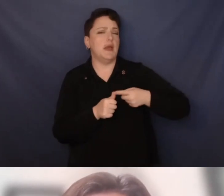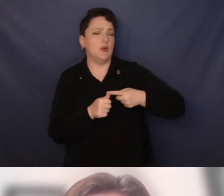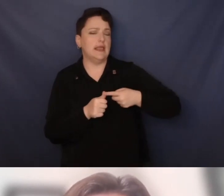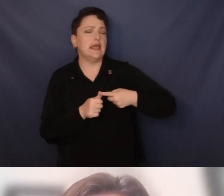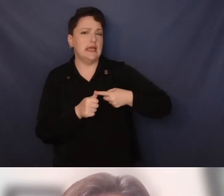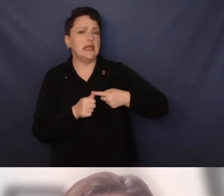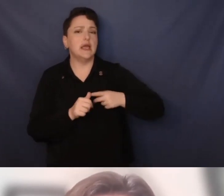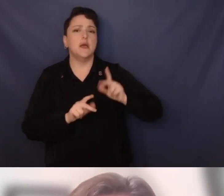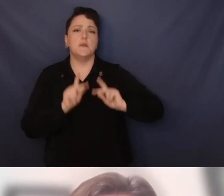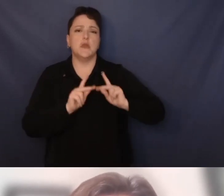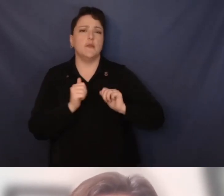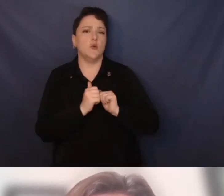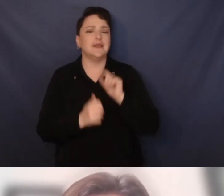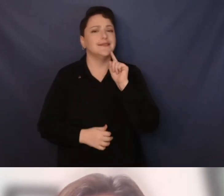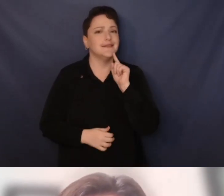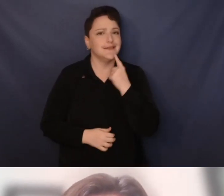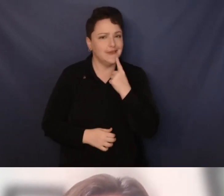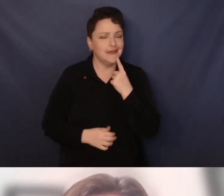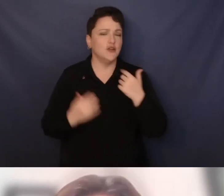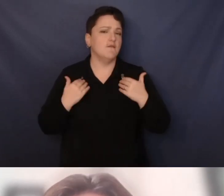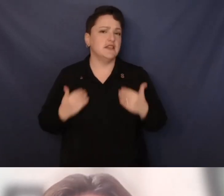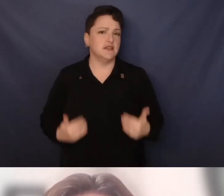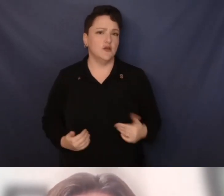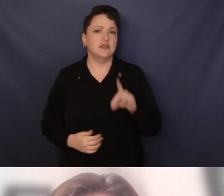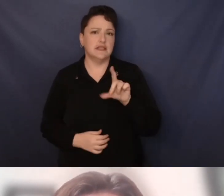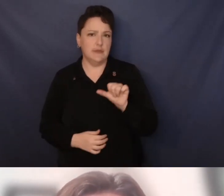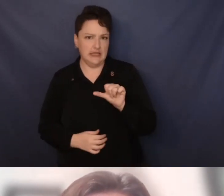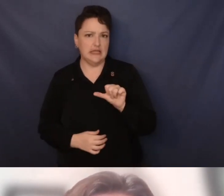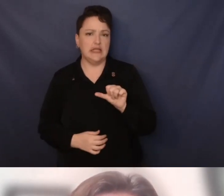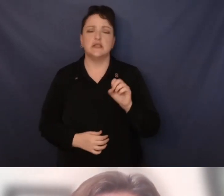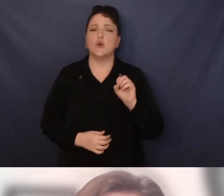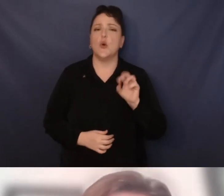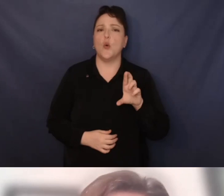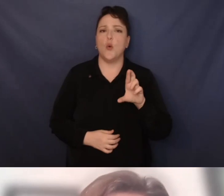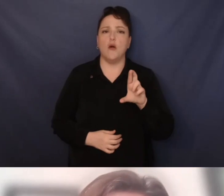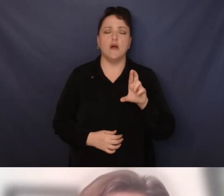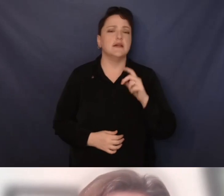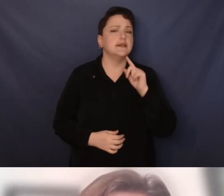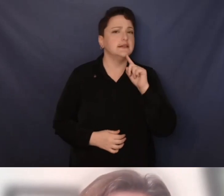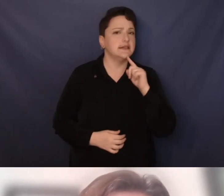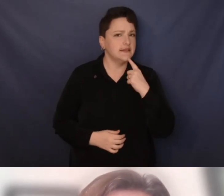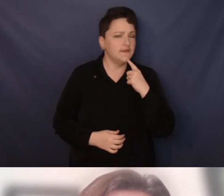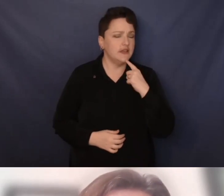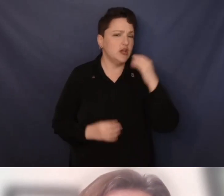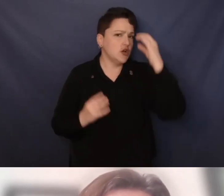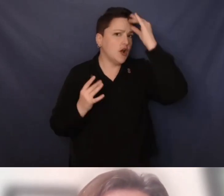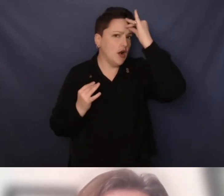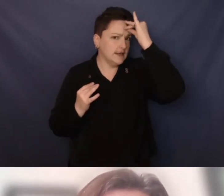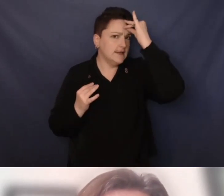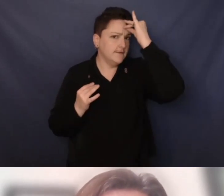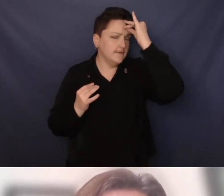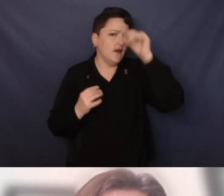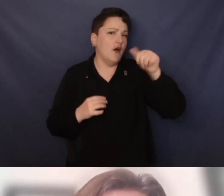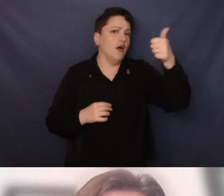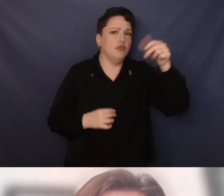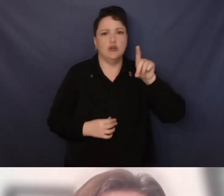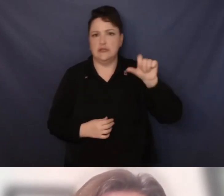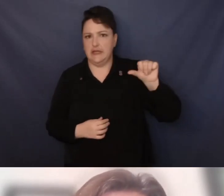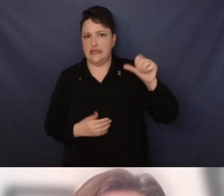people with physical disabilities or significant cognitive and other disabilities. So what we did